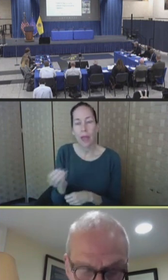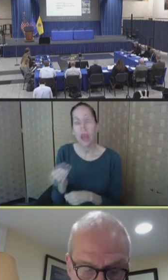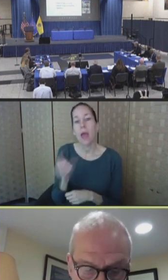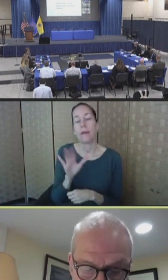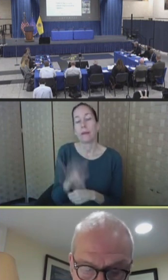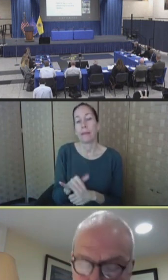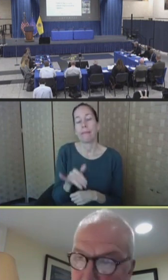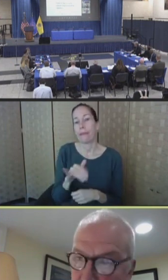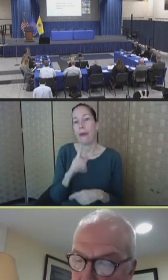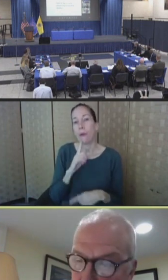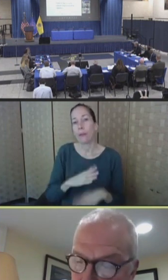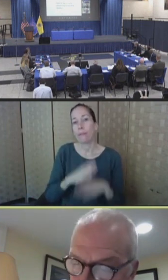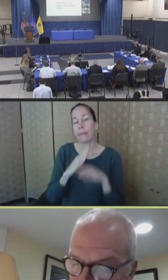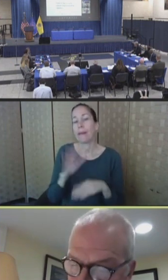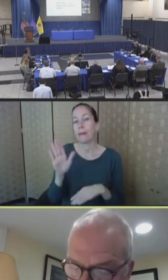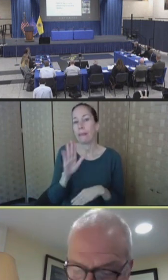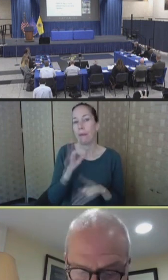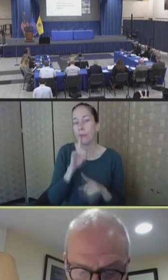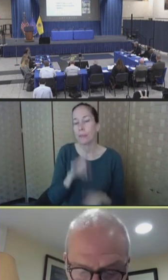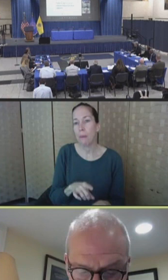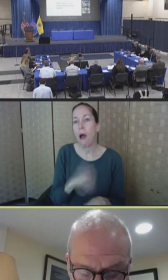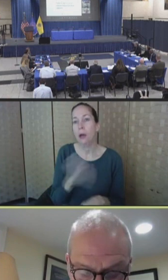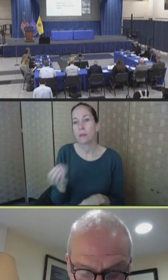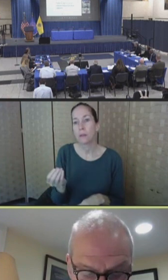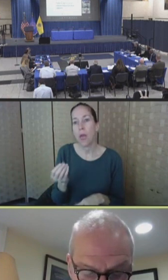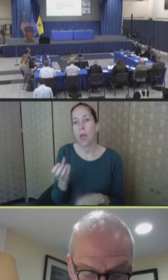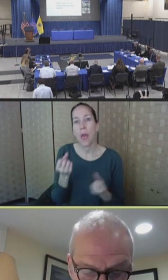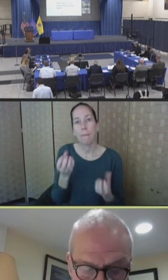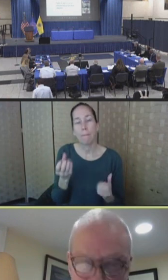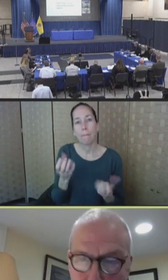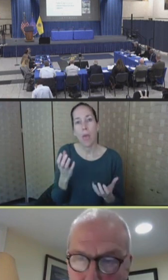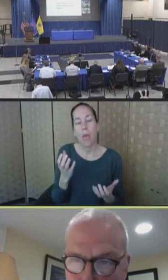forced the suspension of many routine public health services and probably,